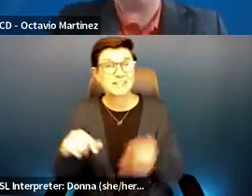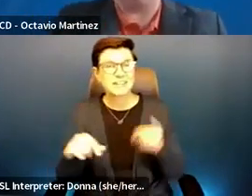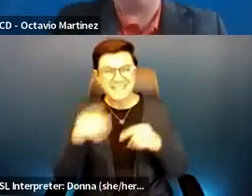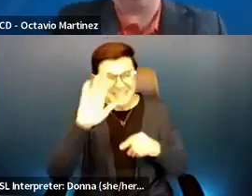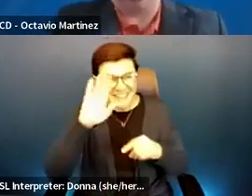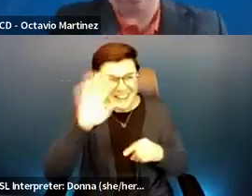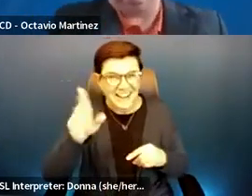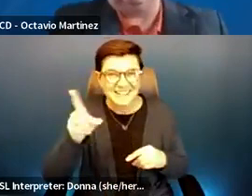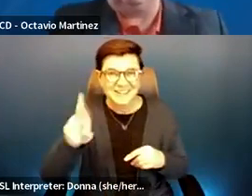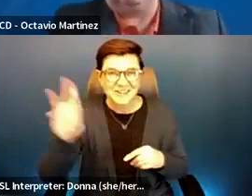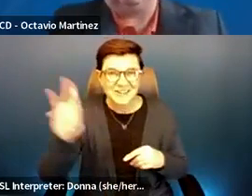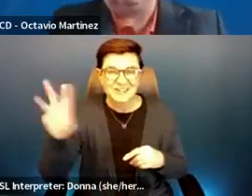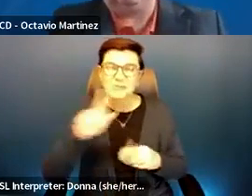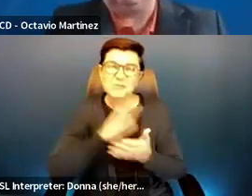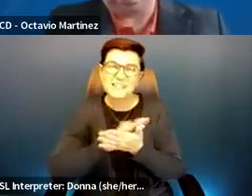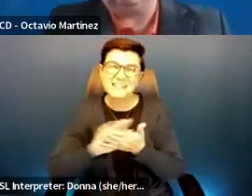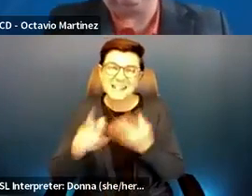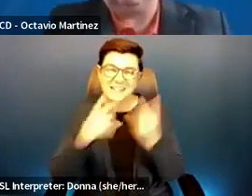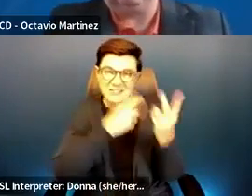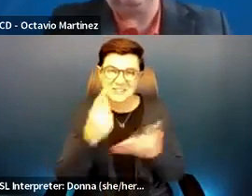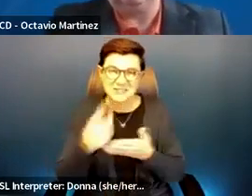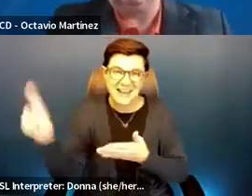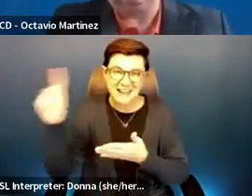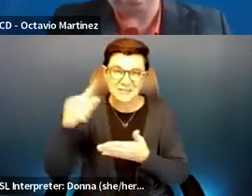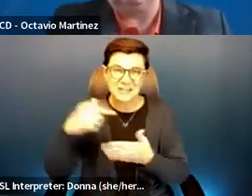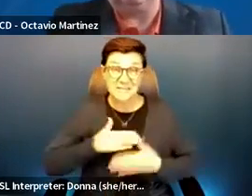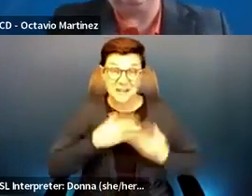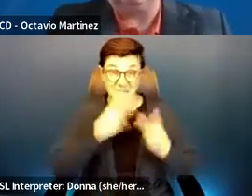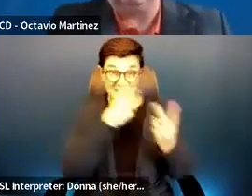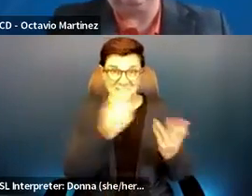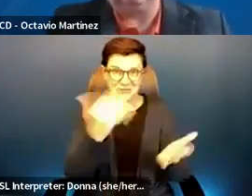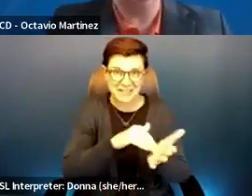So the last thing the world needs at the moment is another pandemic.